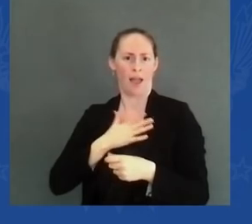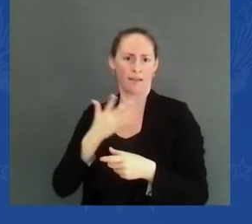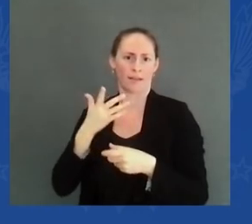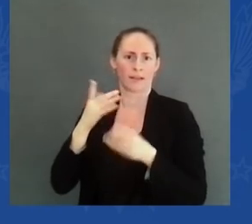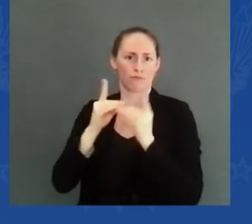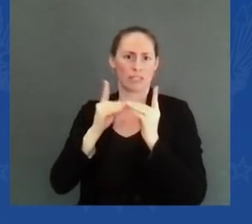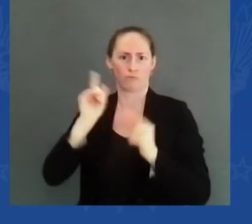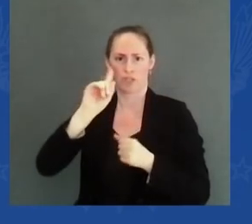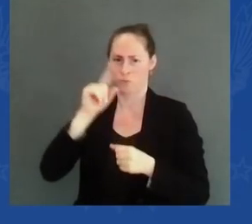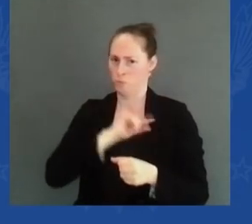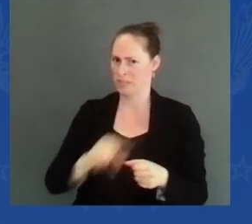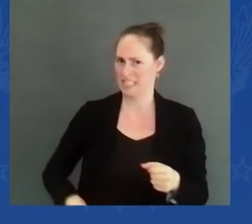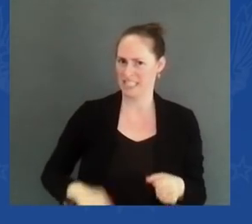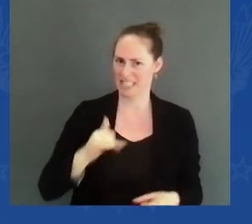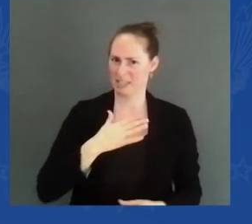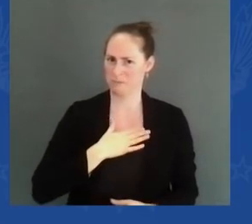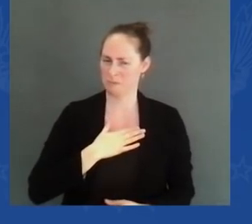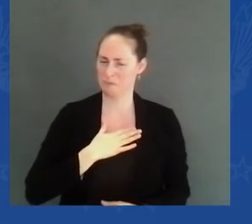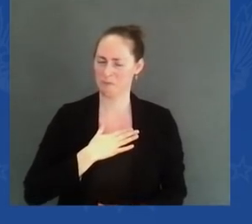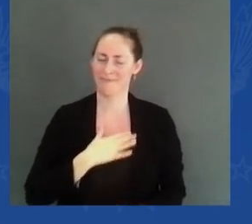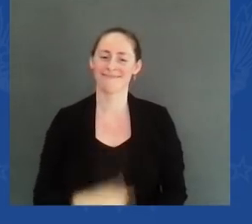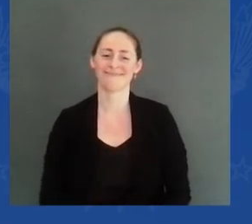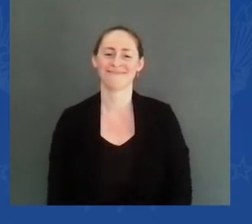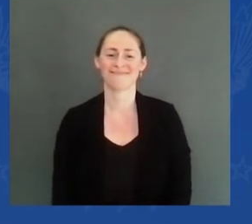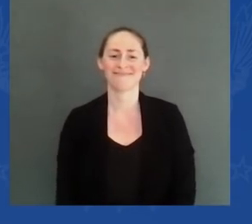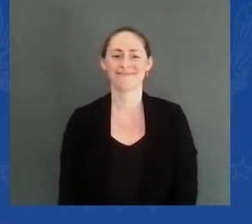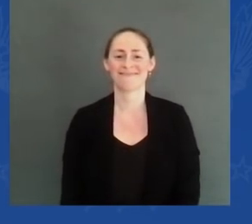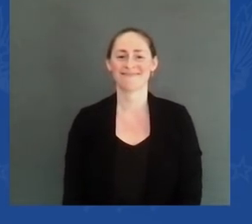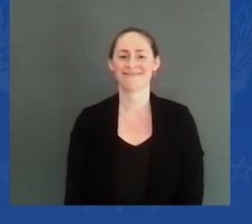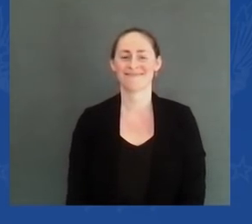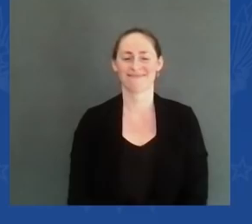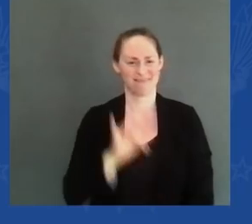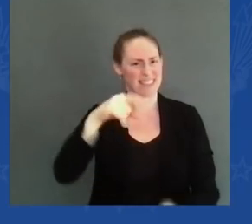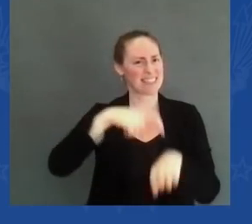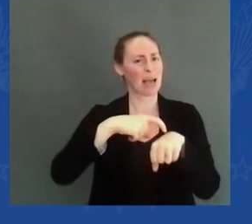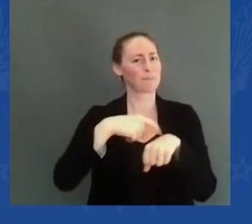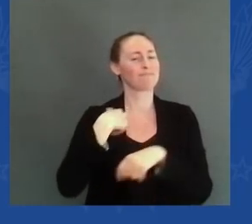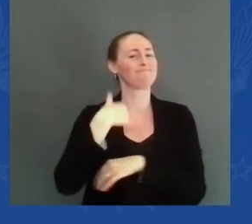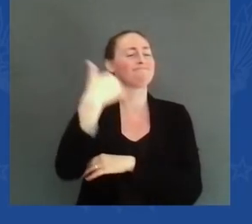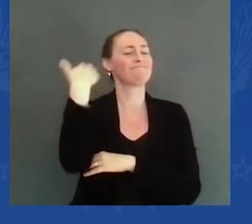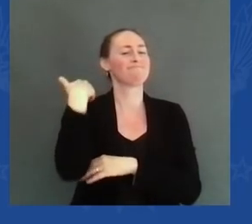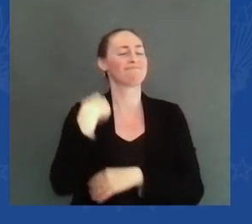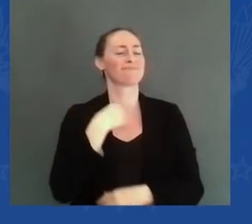As a Congressman, my district included parts of Queens,